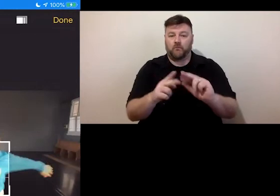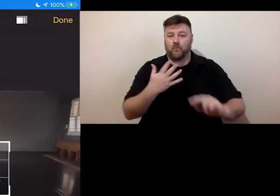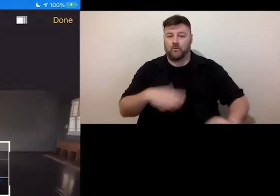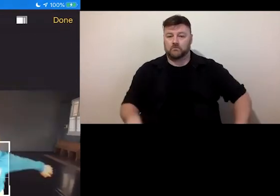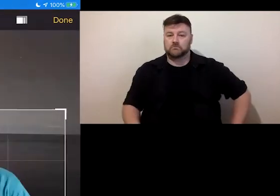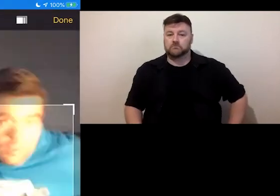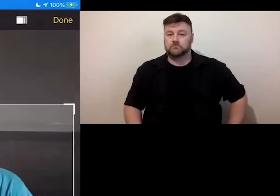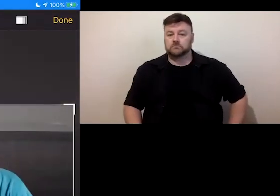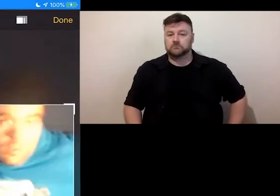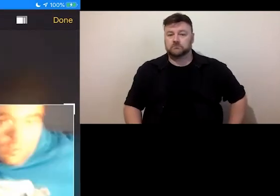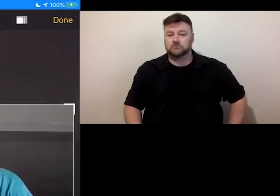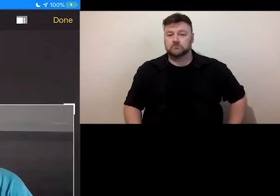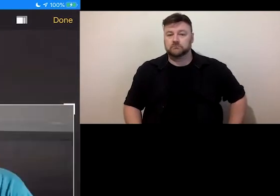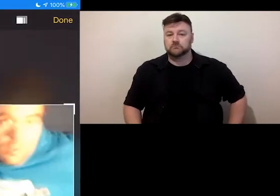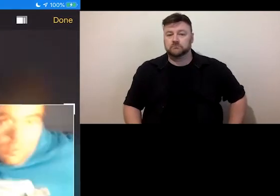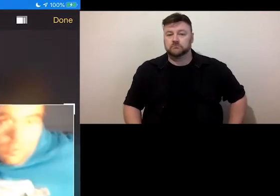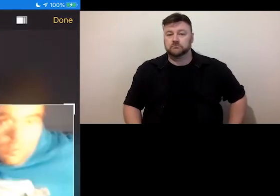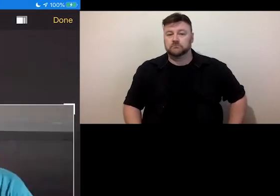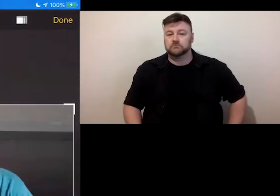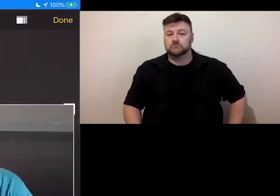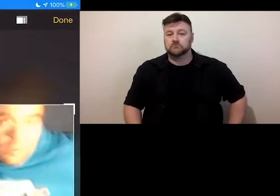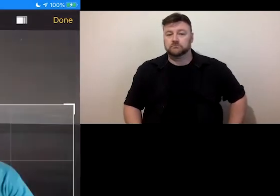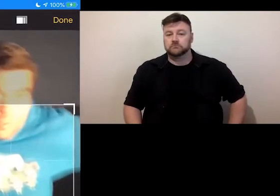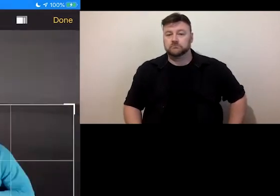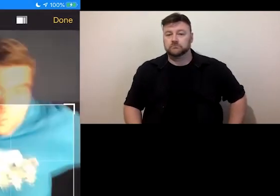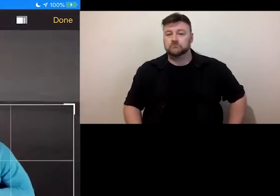And then you see how the frame has